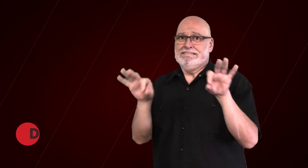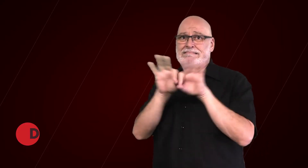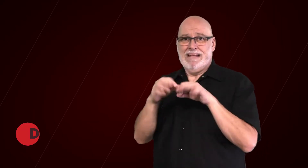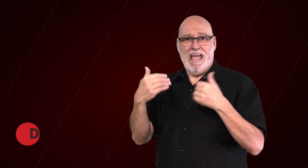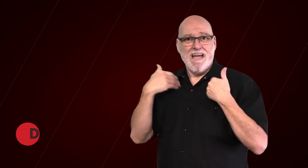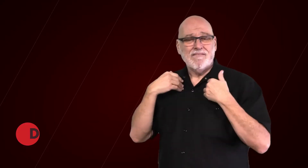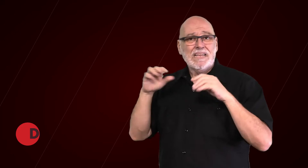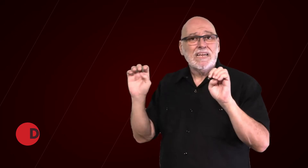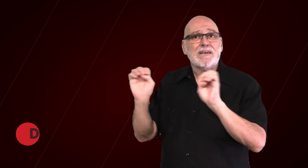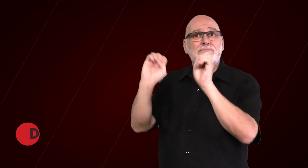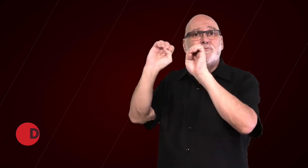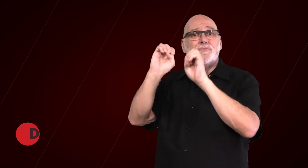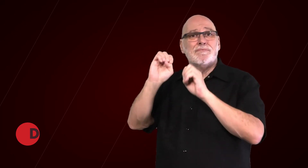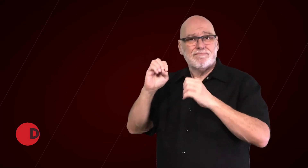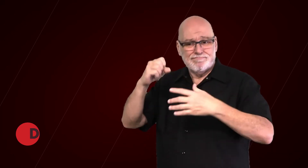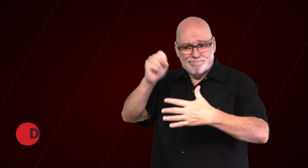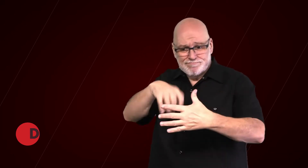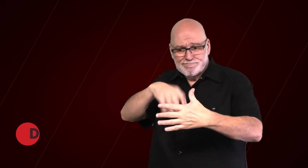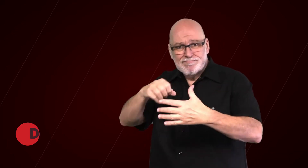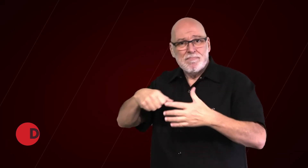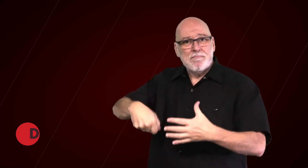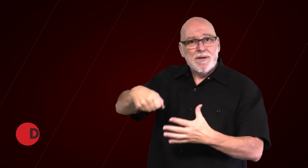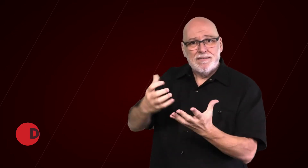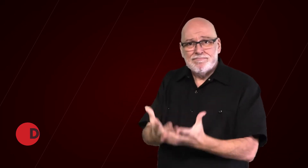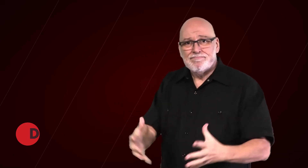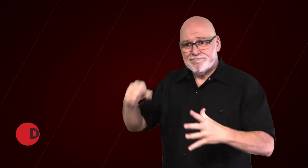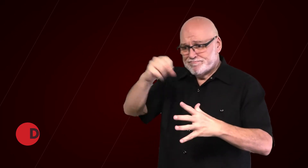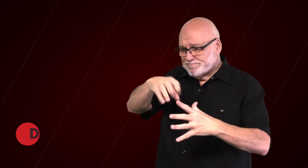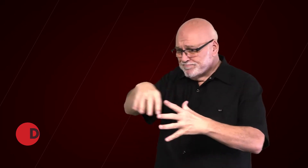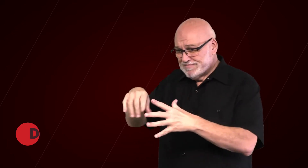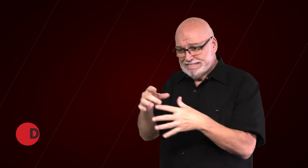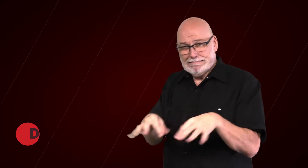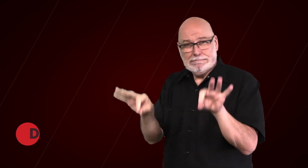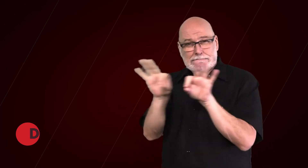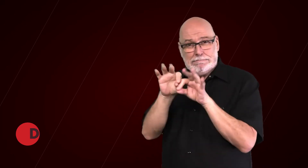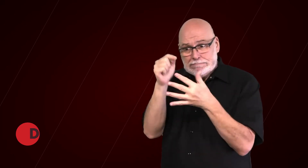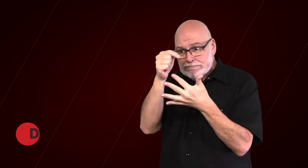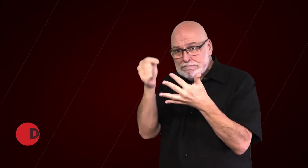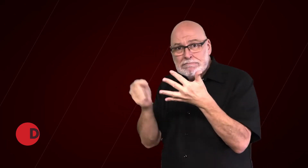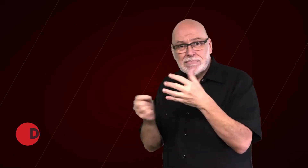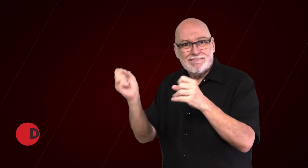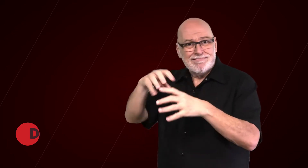[Anselmo]: Have an emergency bag packed with key items in the trunk